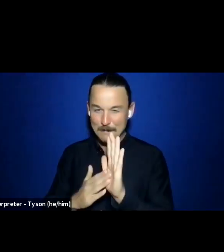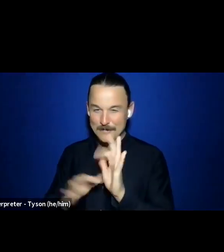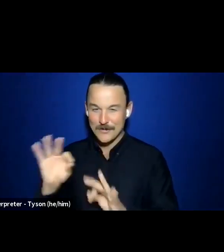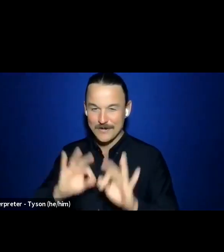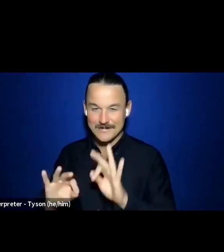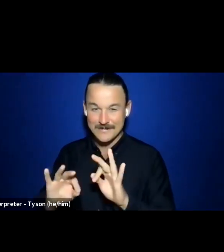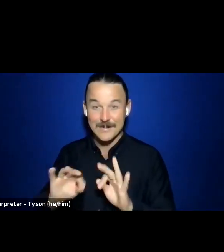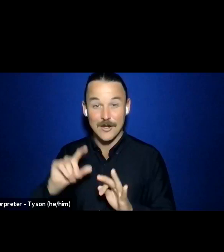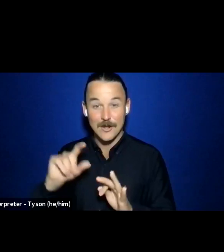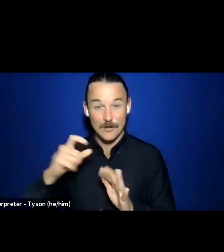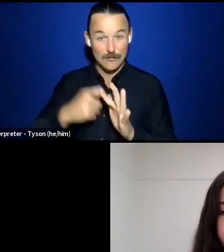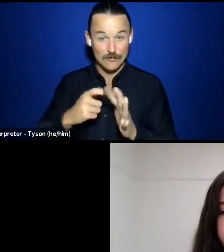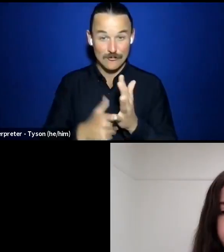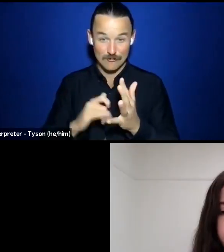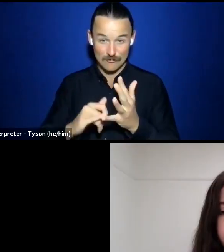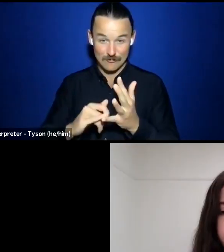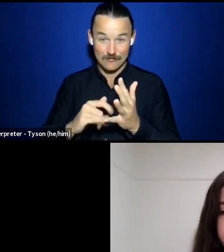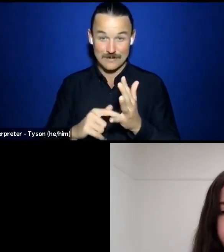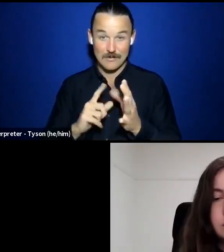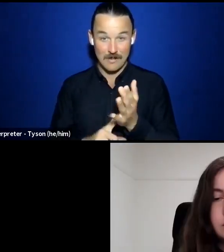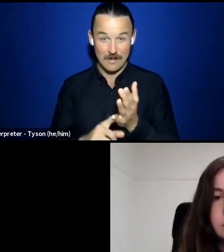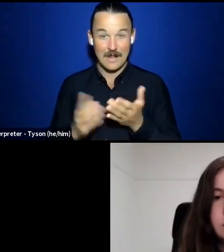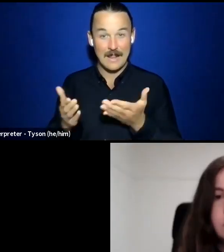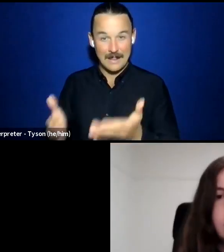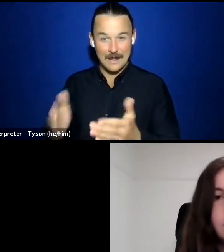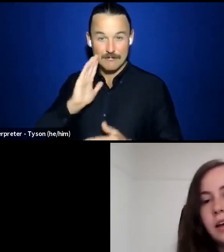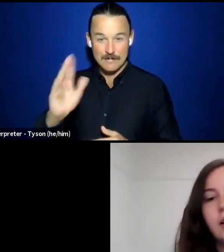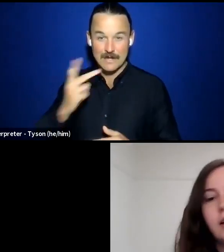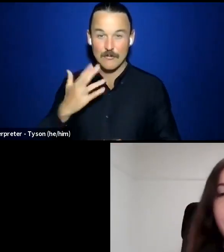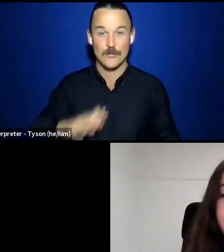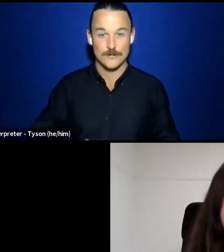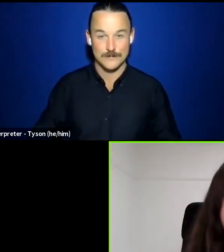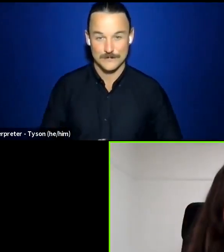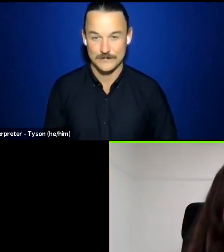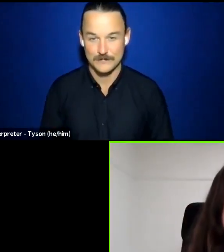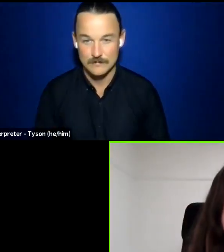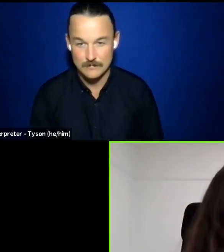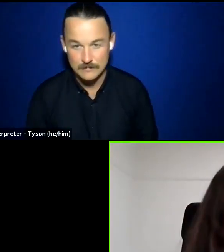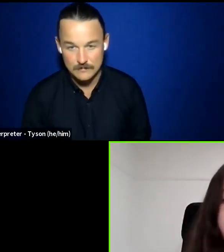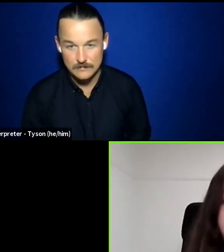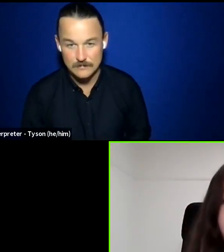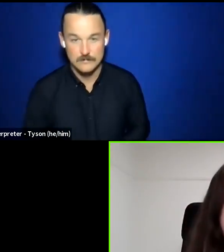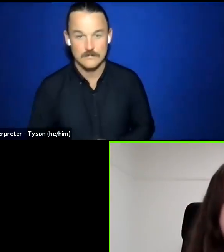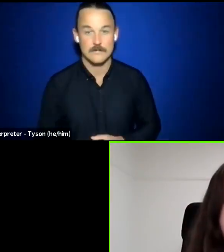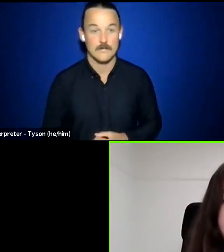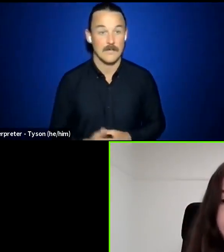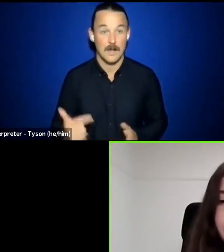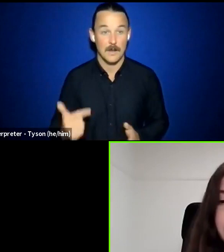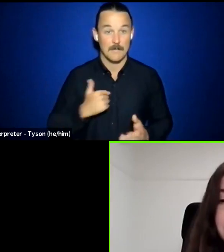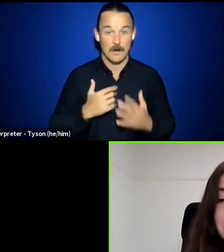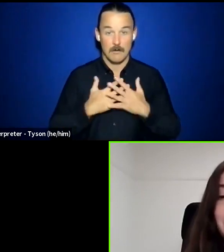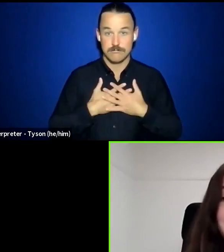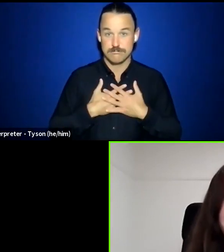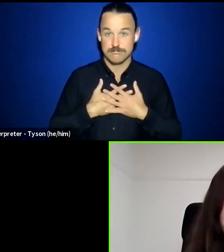Crystal done ugly, Chris Crystal crystal, you now have the Crystal crystal, you now have the opportunity. If a short speech, you feel like. ike I am absolutely blown